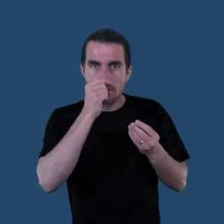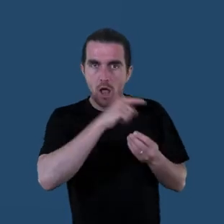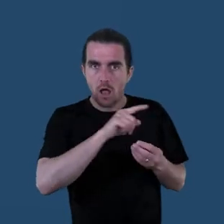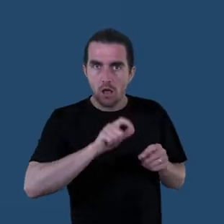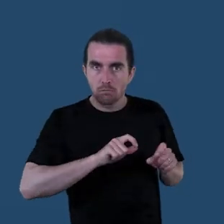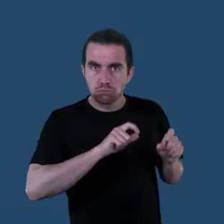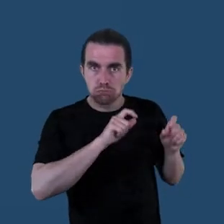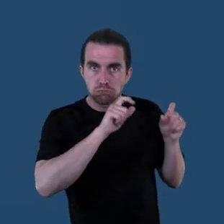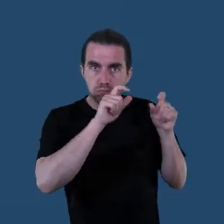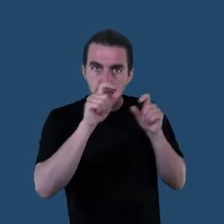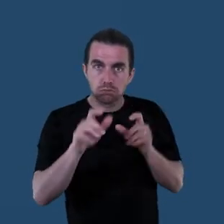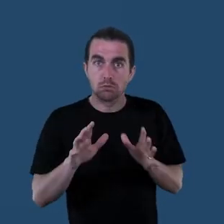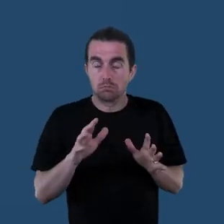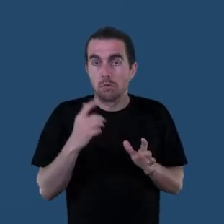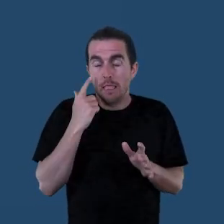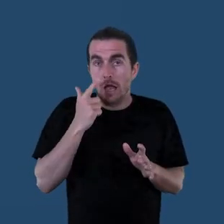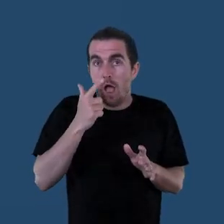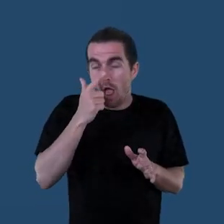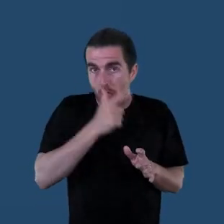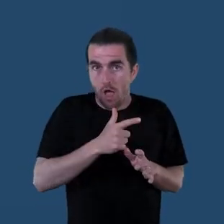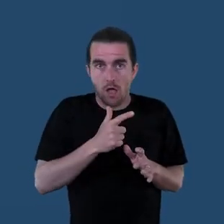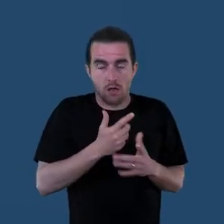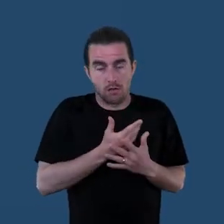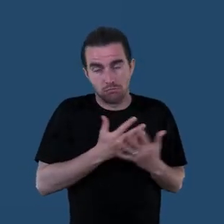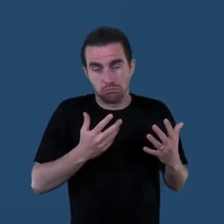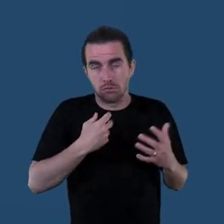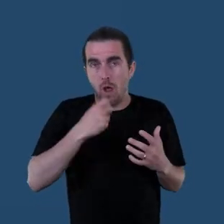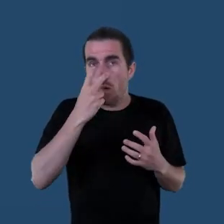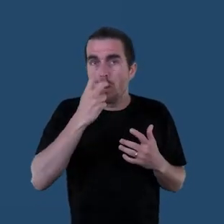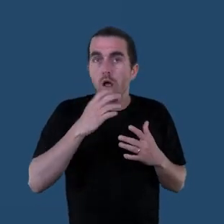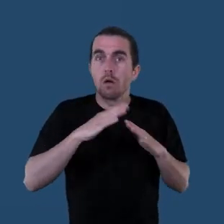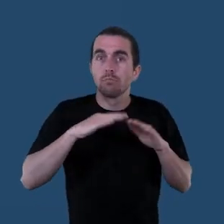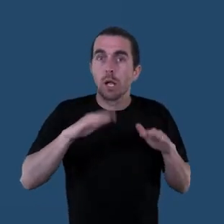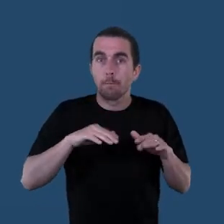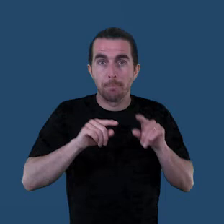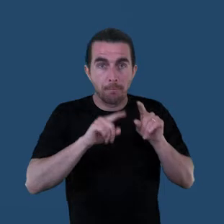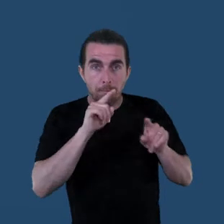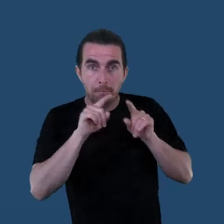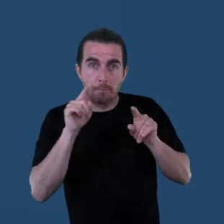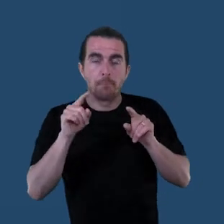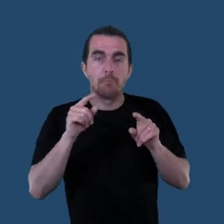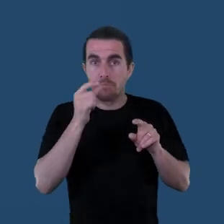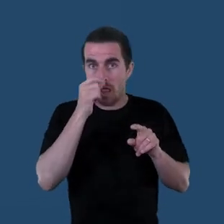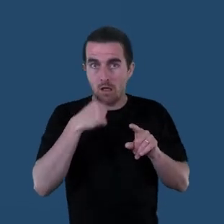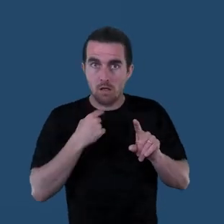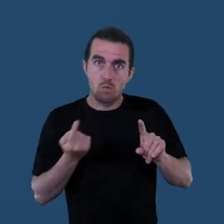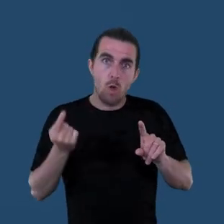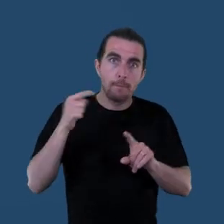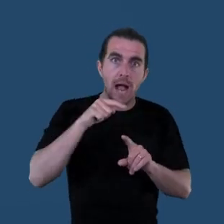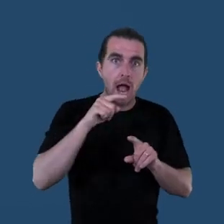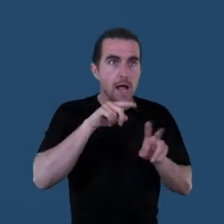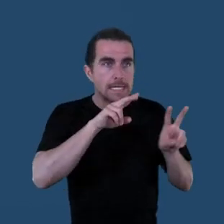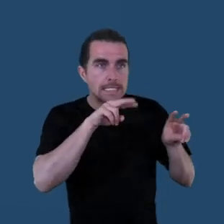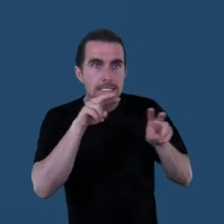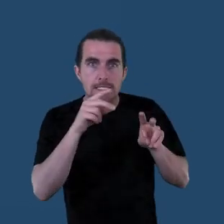and I think the luck that we've had in a lot of cases with our old museum buildings has meant that we can revisit those collections